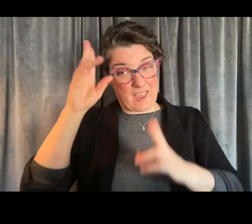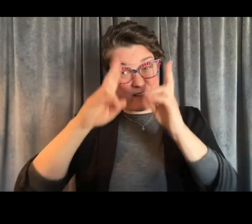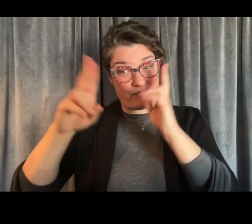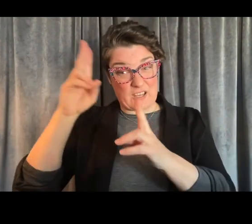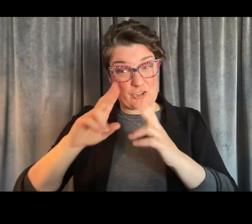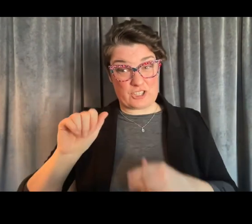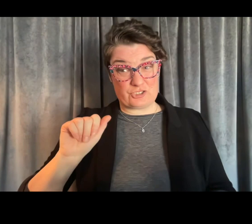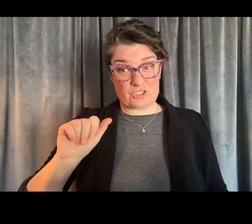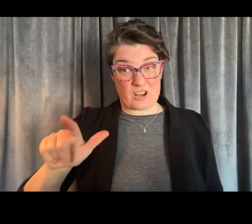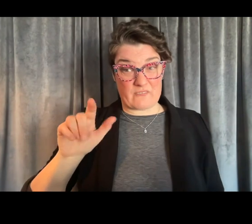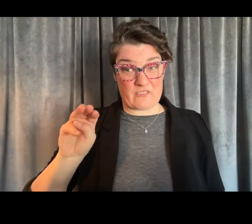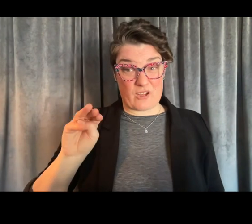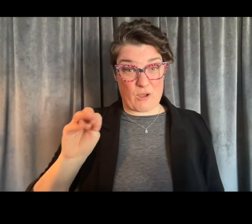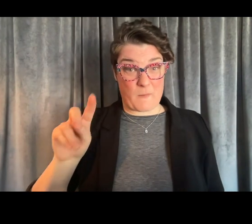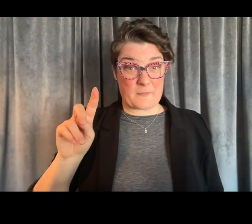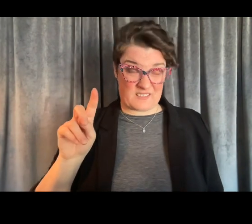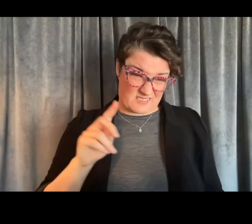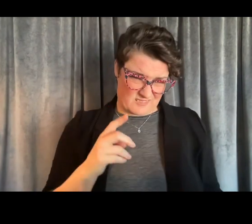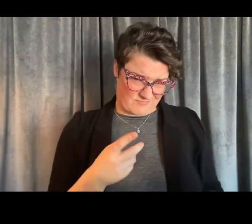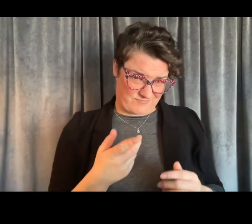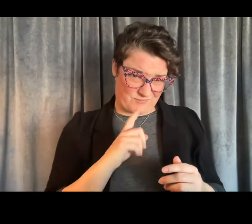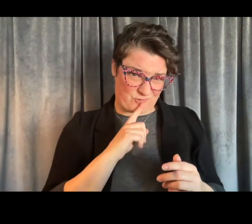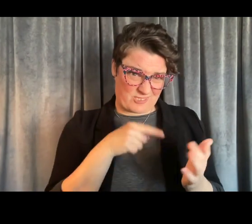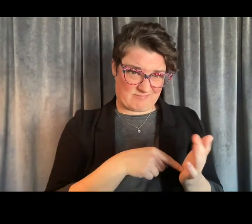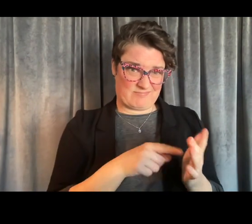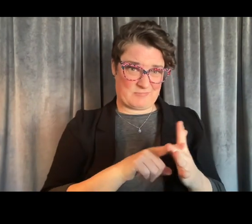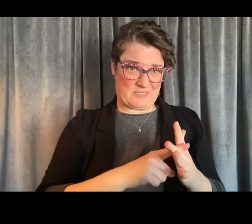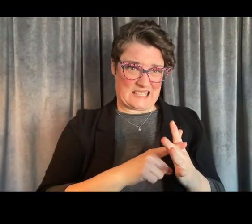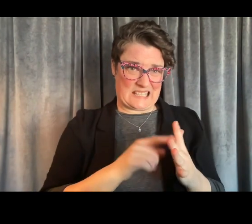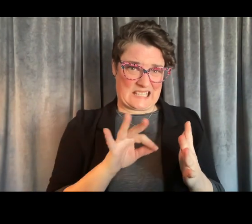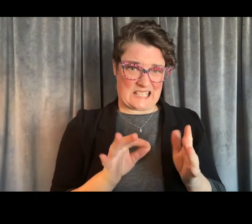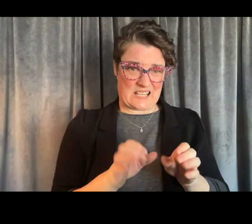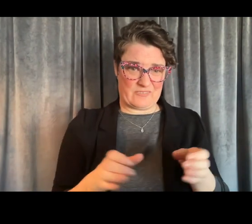I mean, it's in the beginning of the Torah, so that probably was